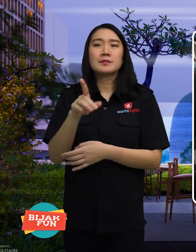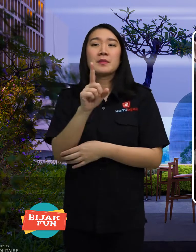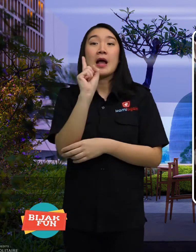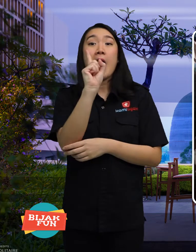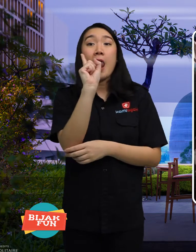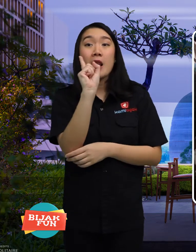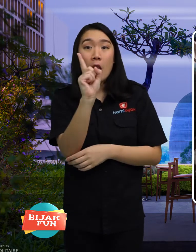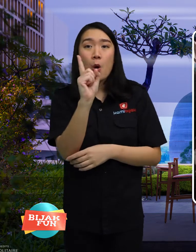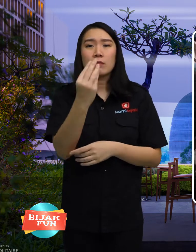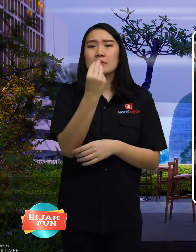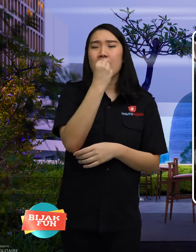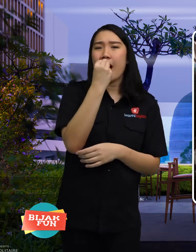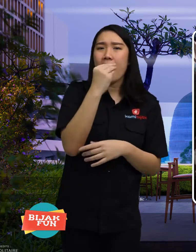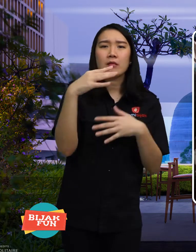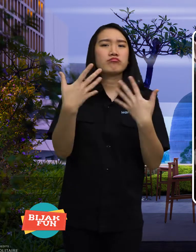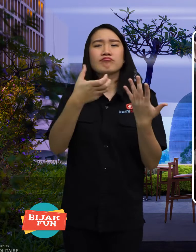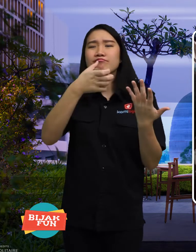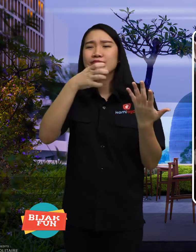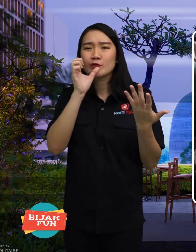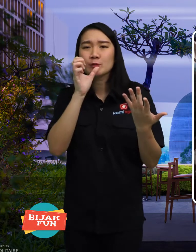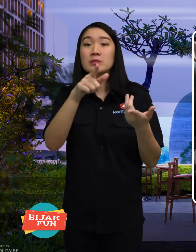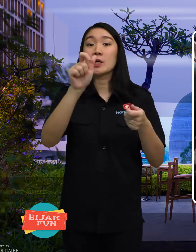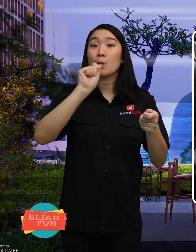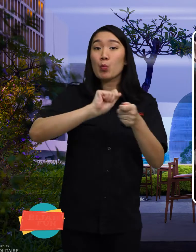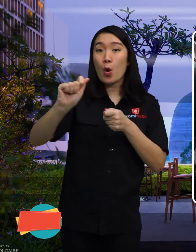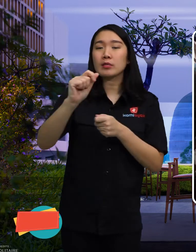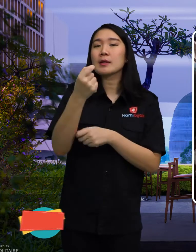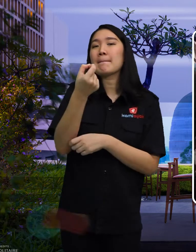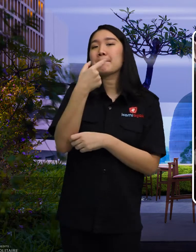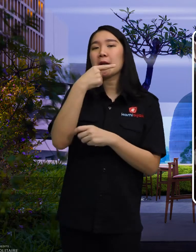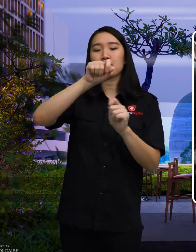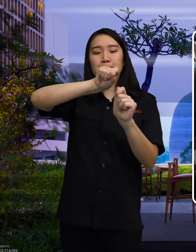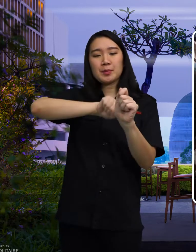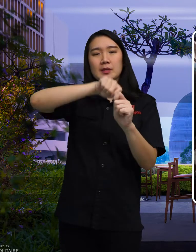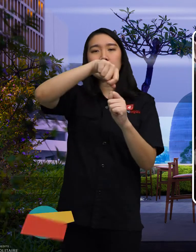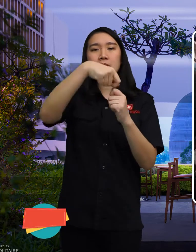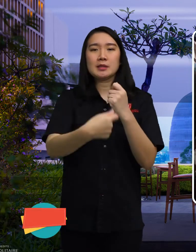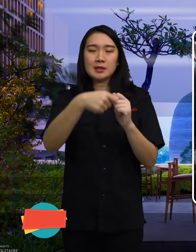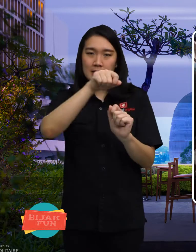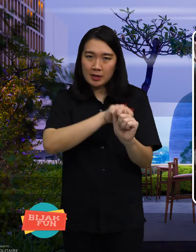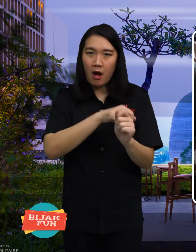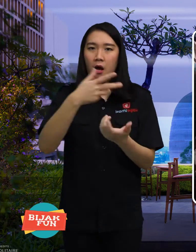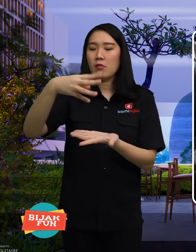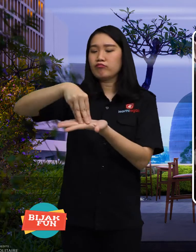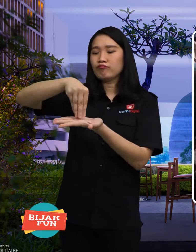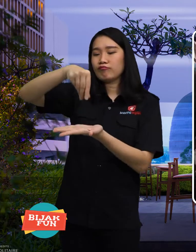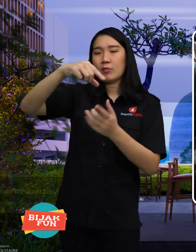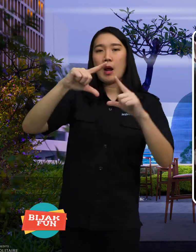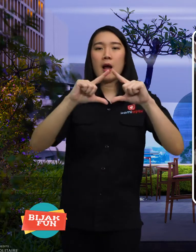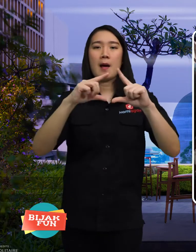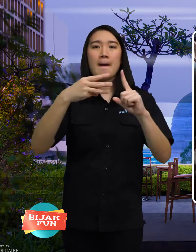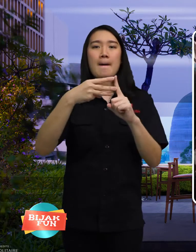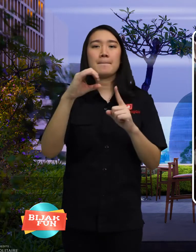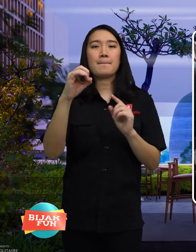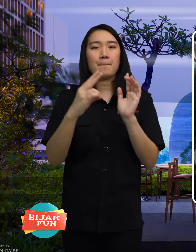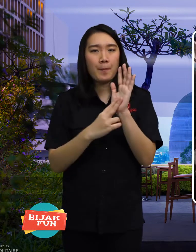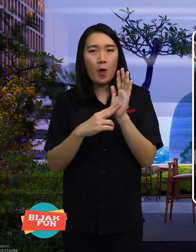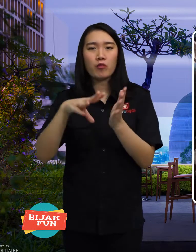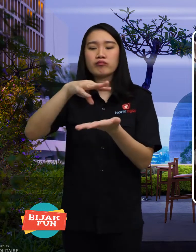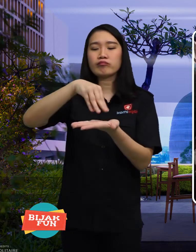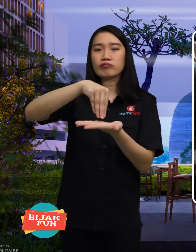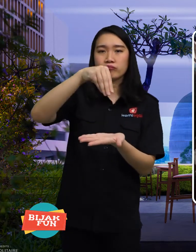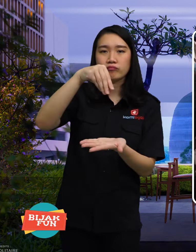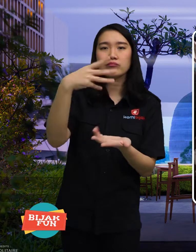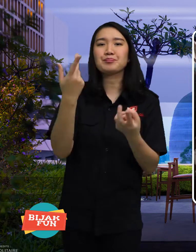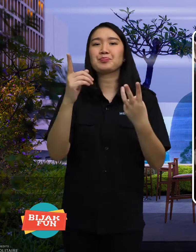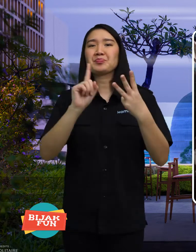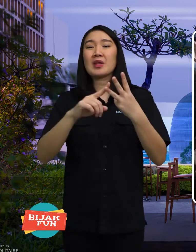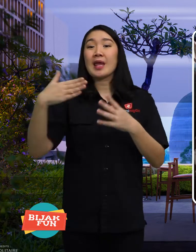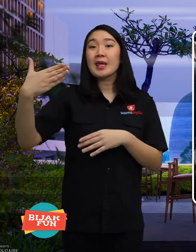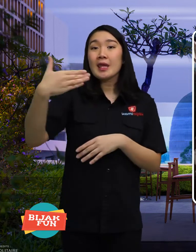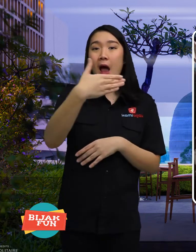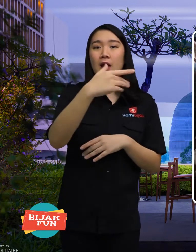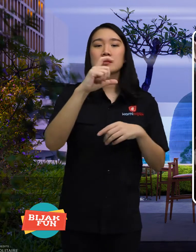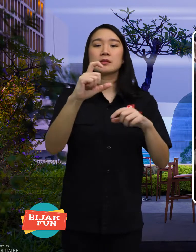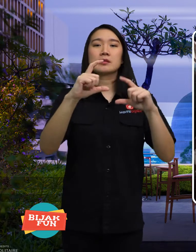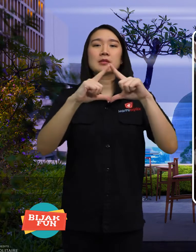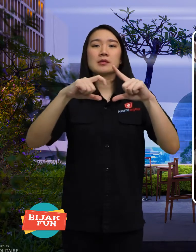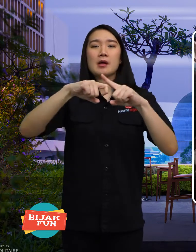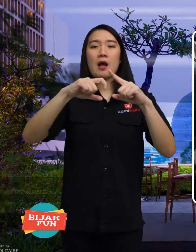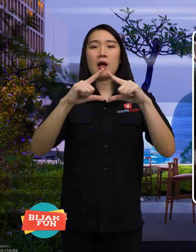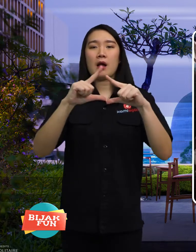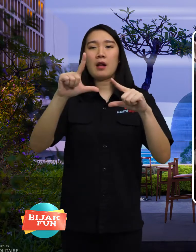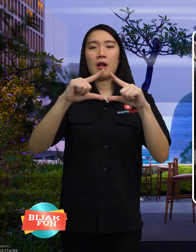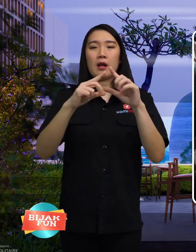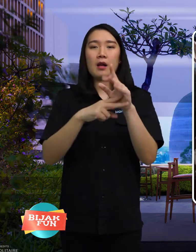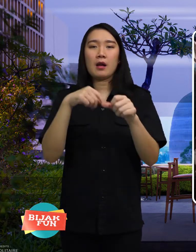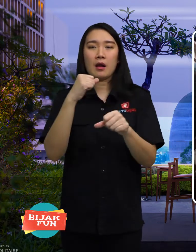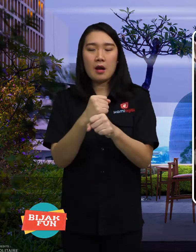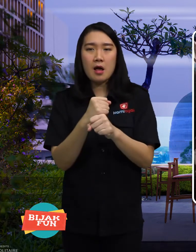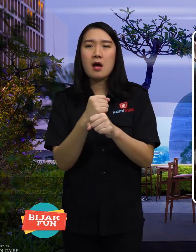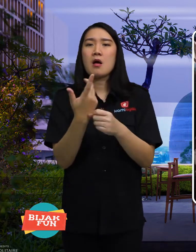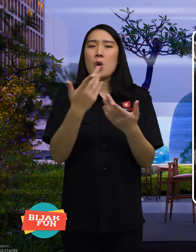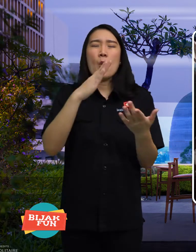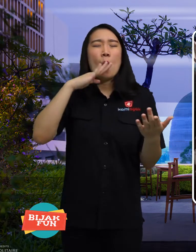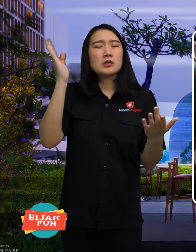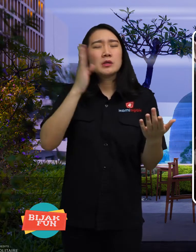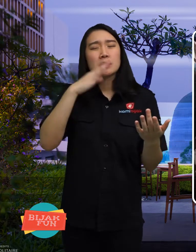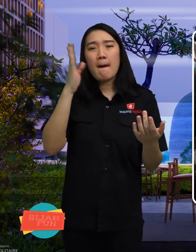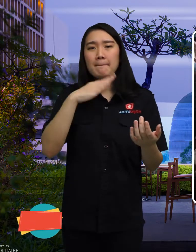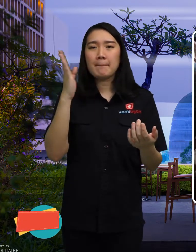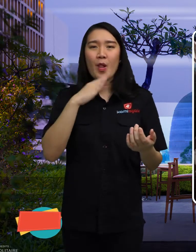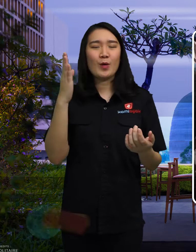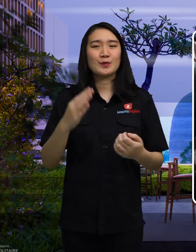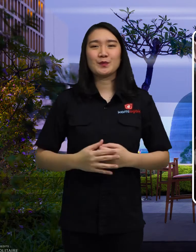If the food and drink is made of chips bananas, shredded, skipjack fish to chili sauce.